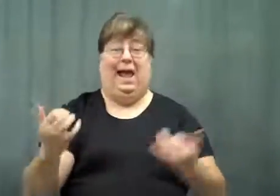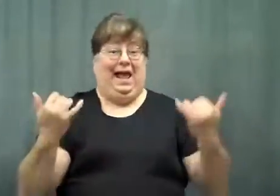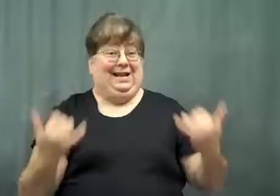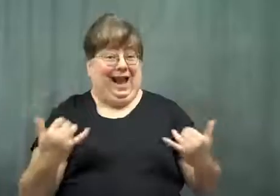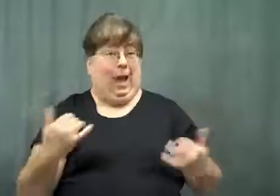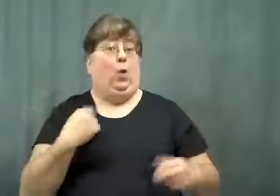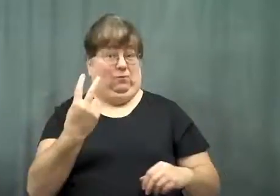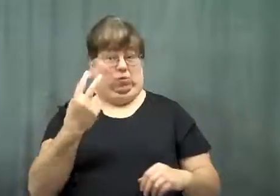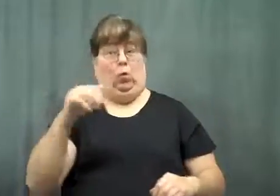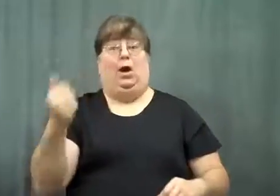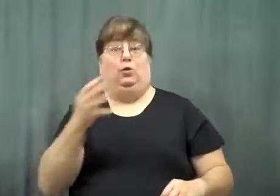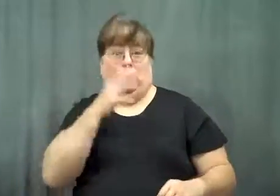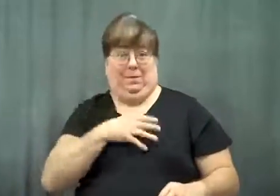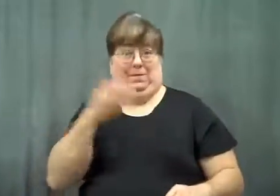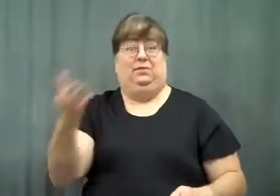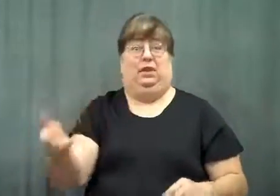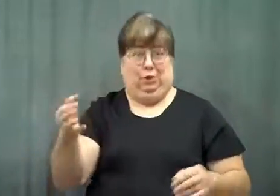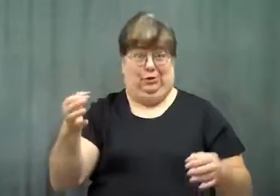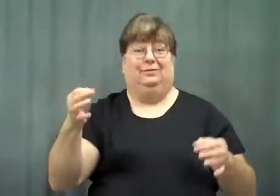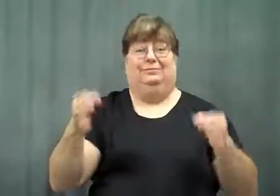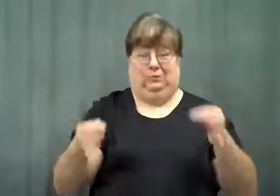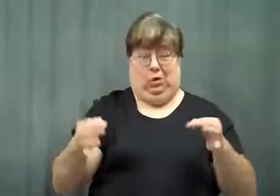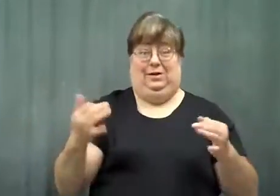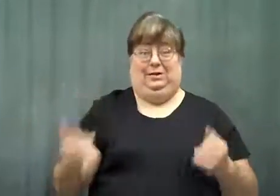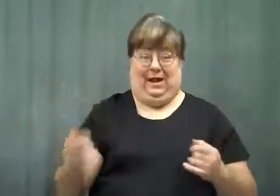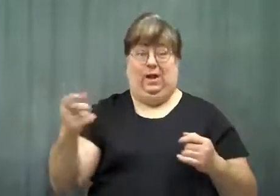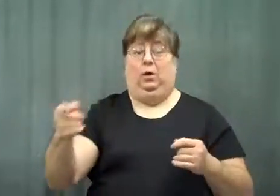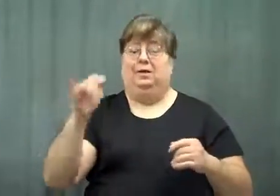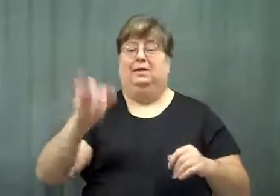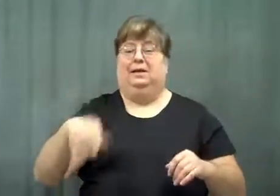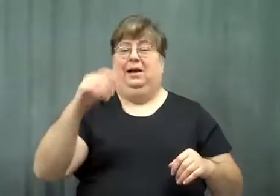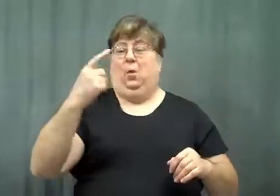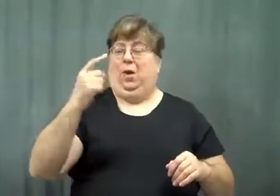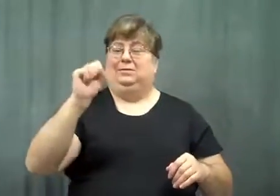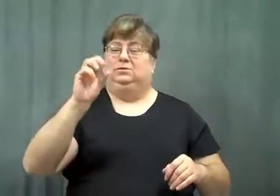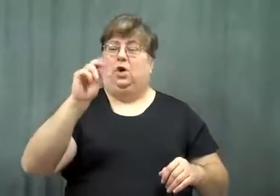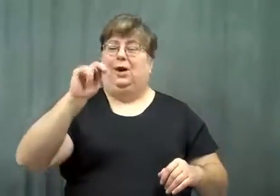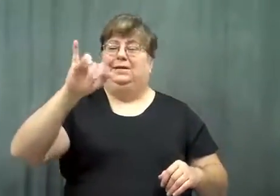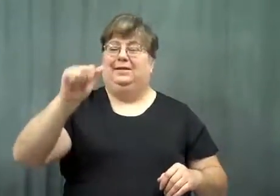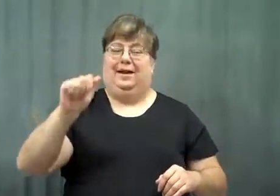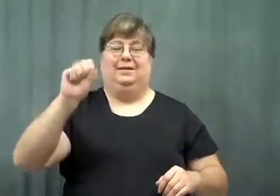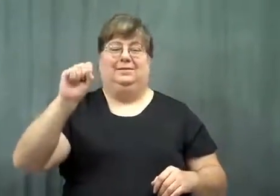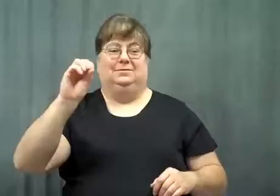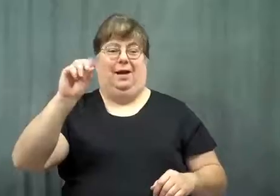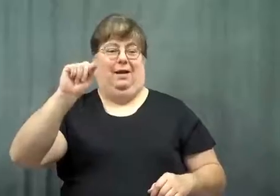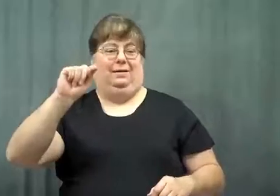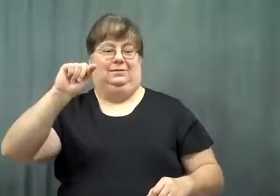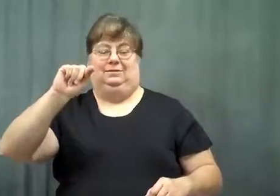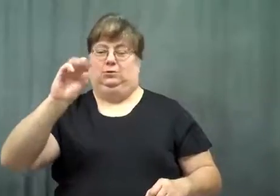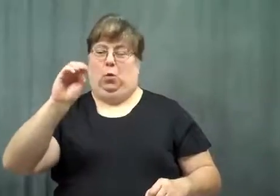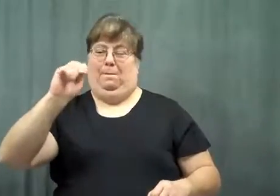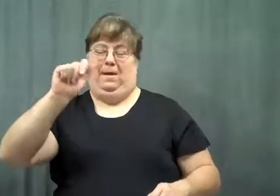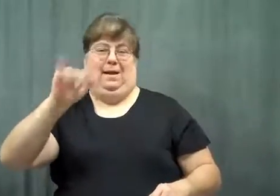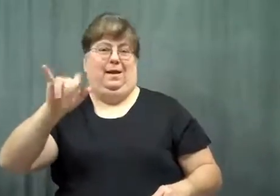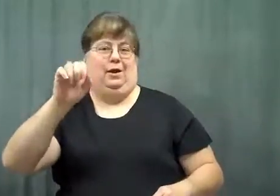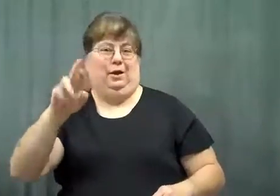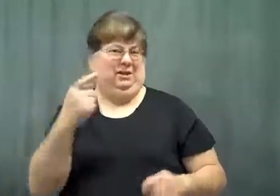The two other judges currently serving are Sonya Sotomayor,